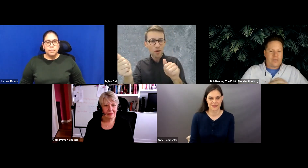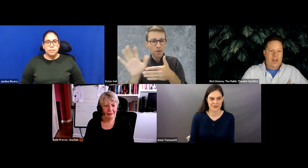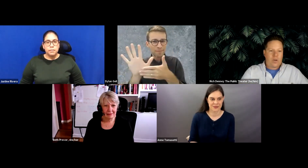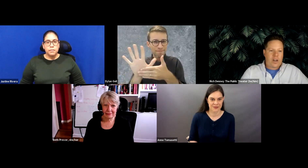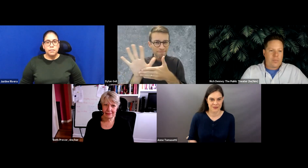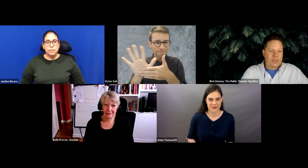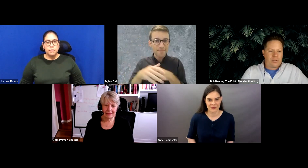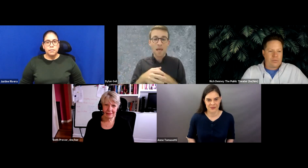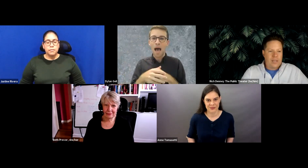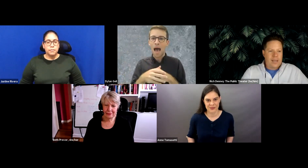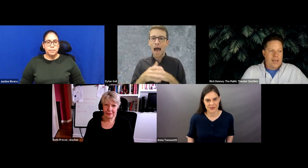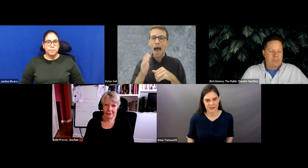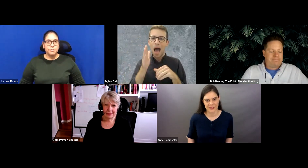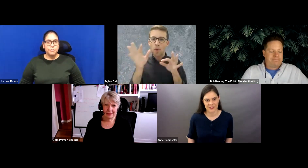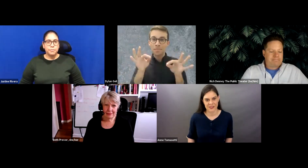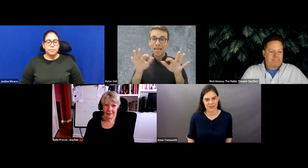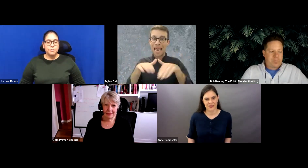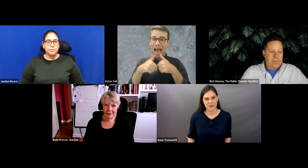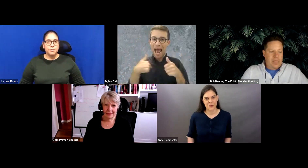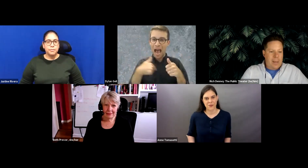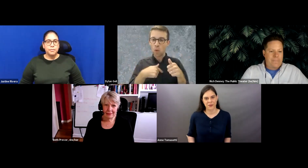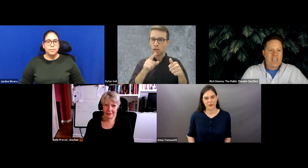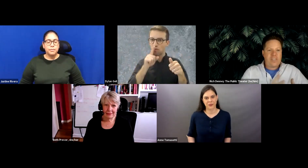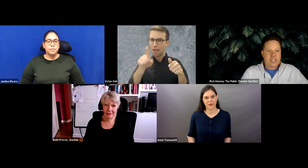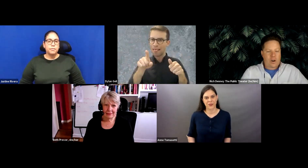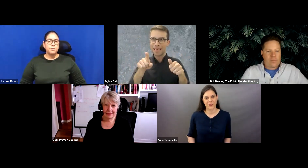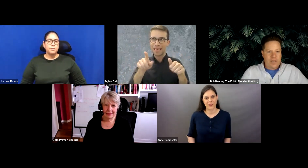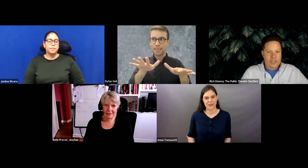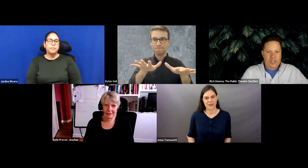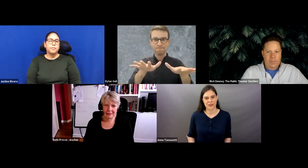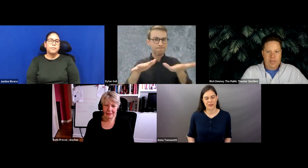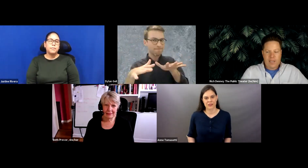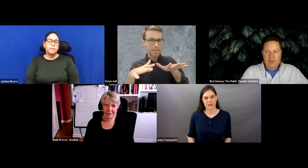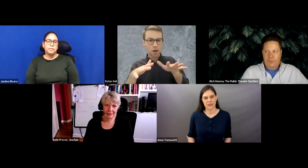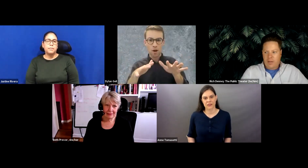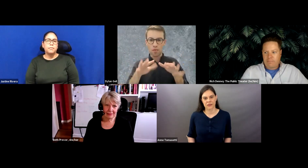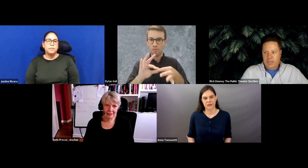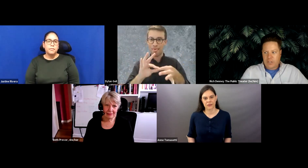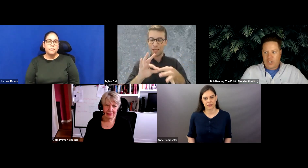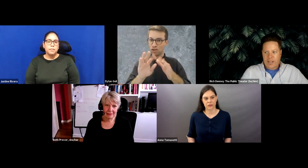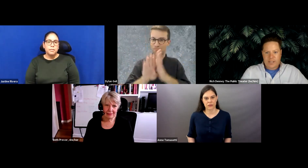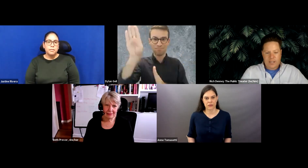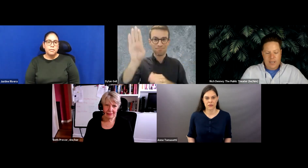of how we were able to pivot our relationship from just